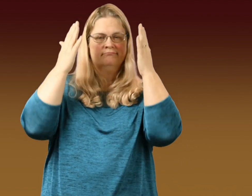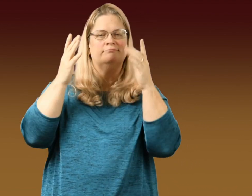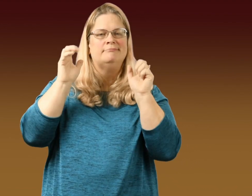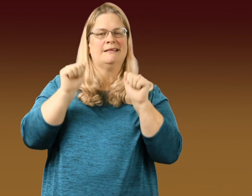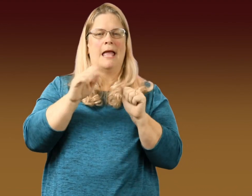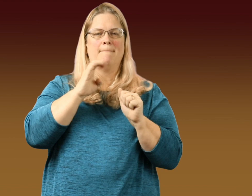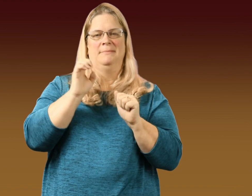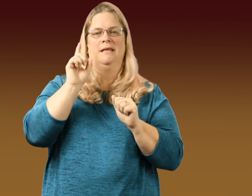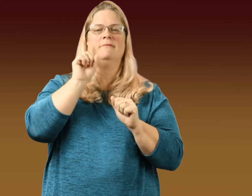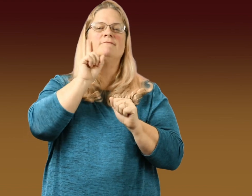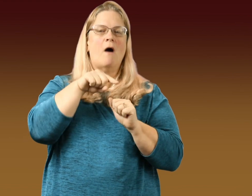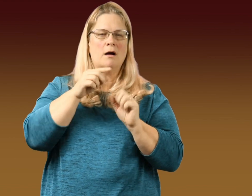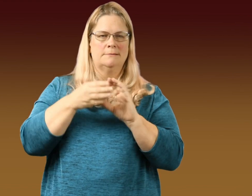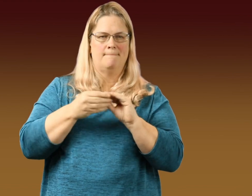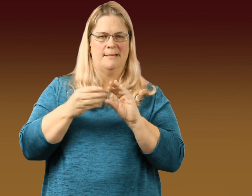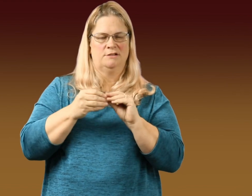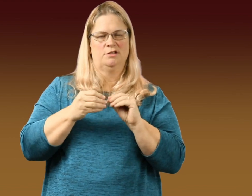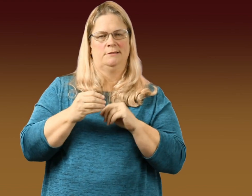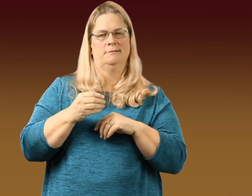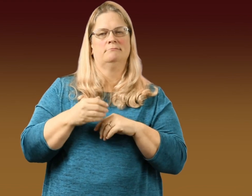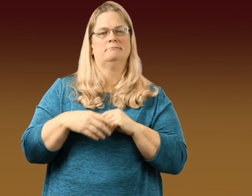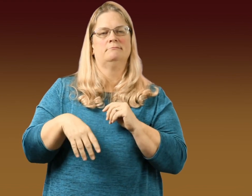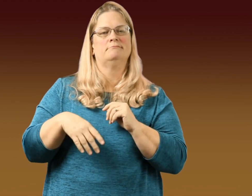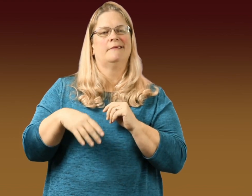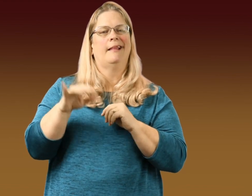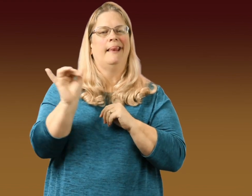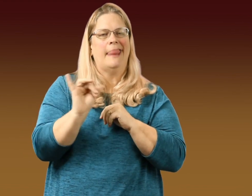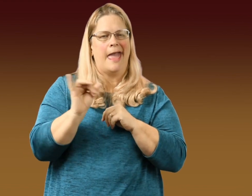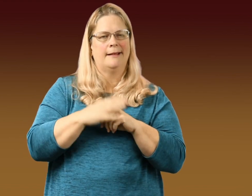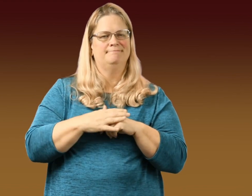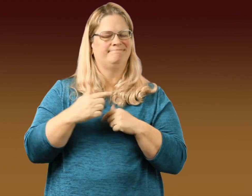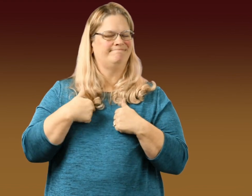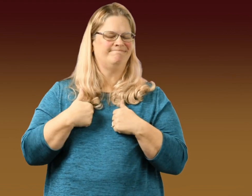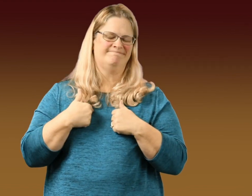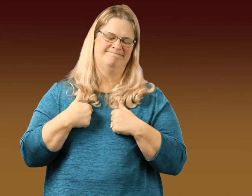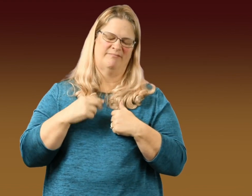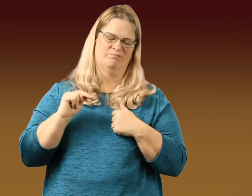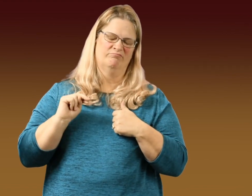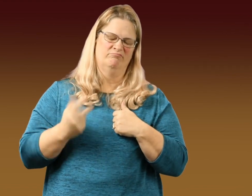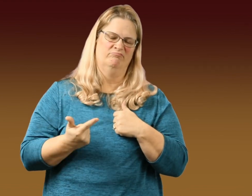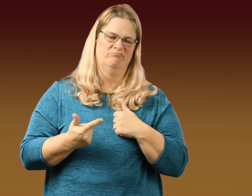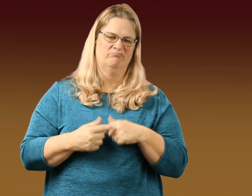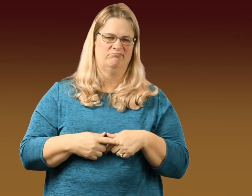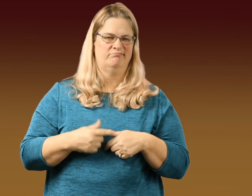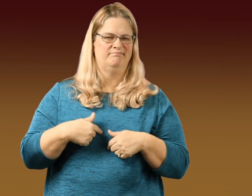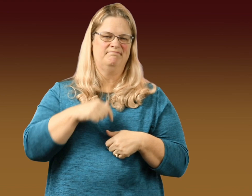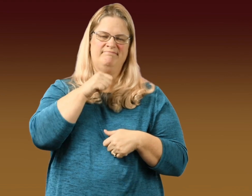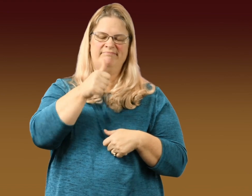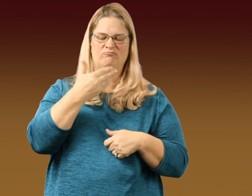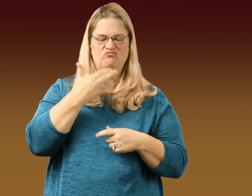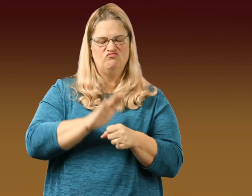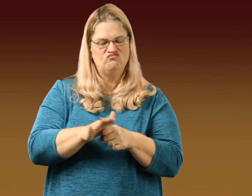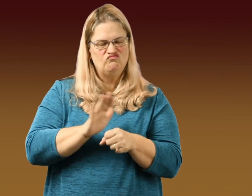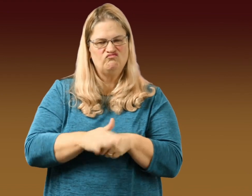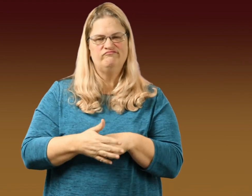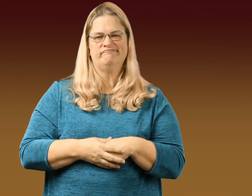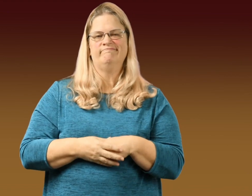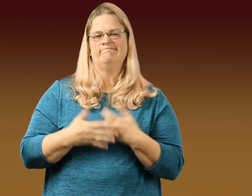Oftentimes, these recordings and memories can actually be false messages, like "I'm not good enough.